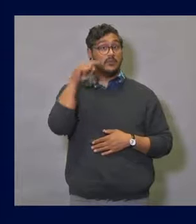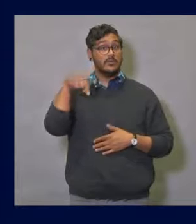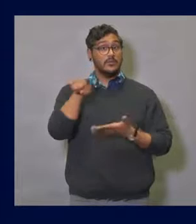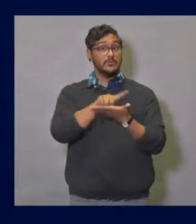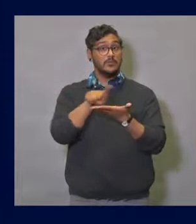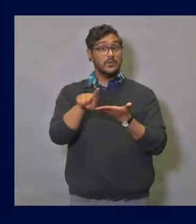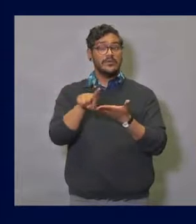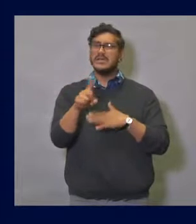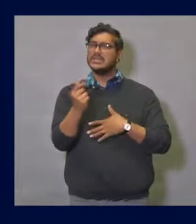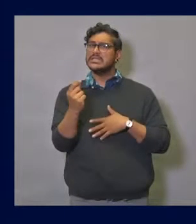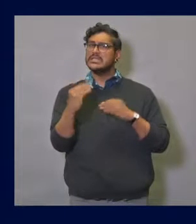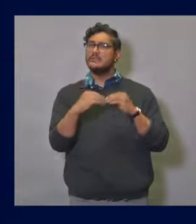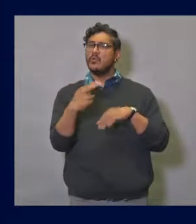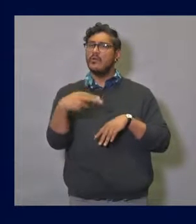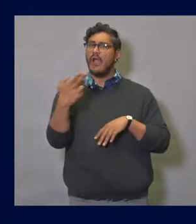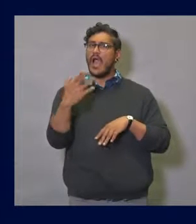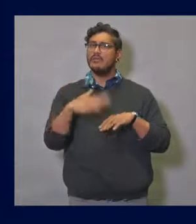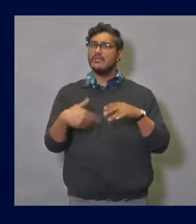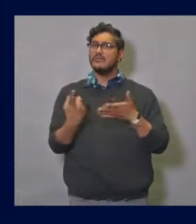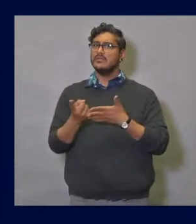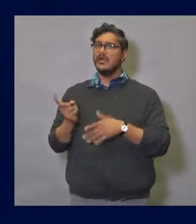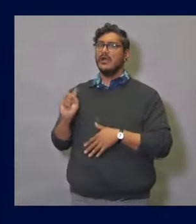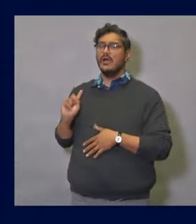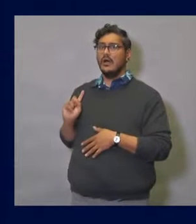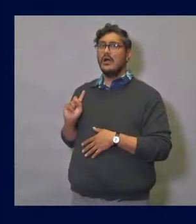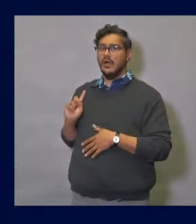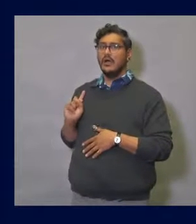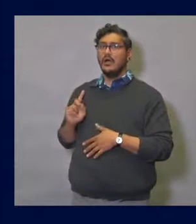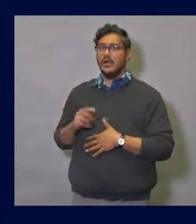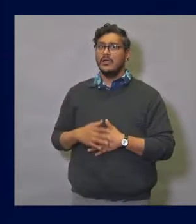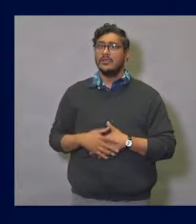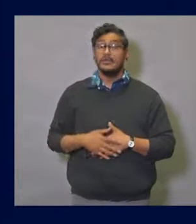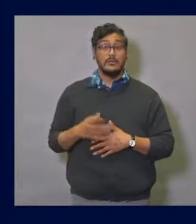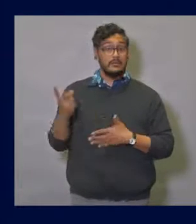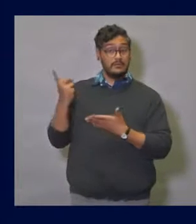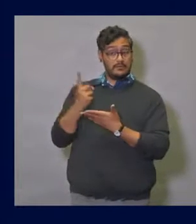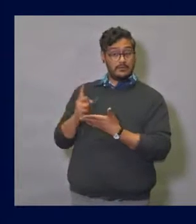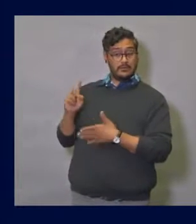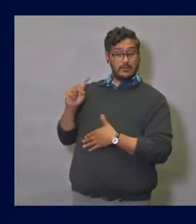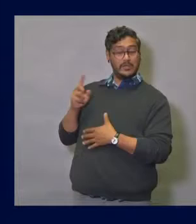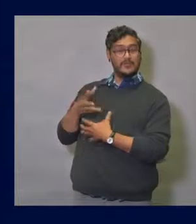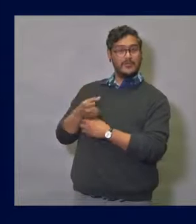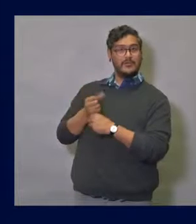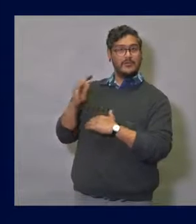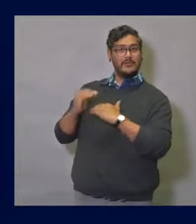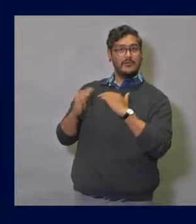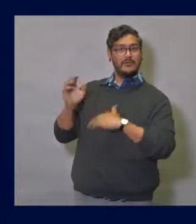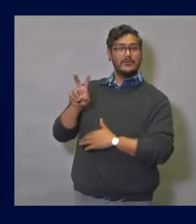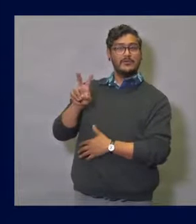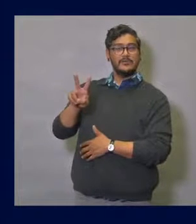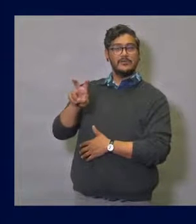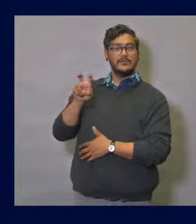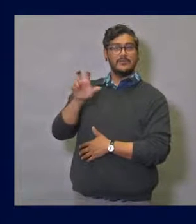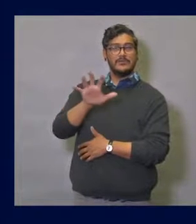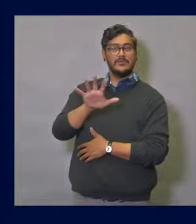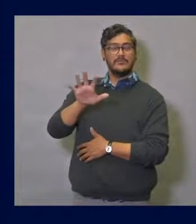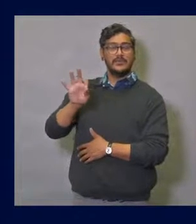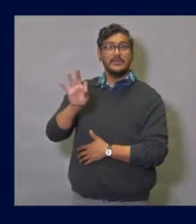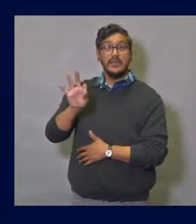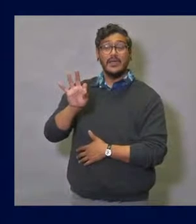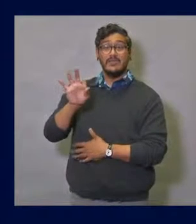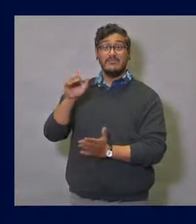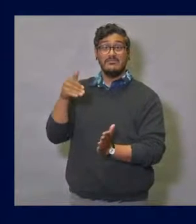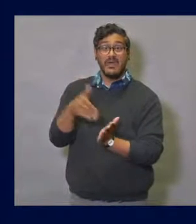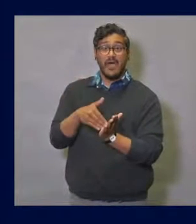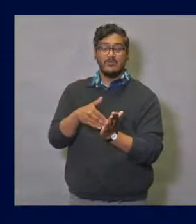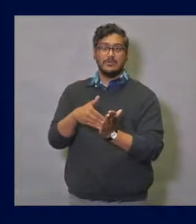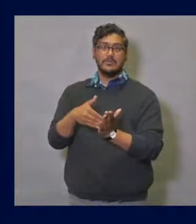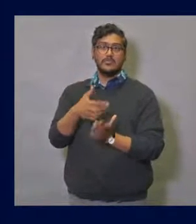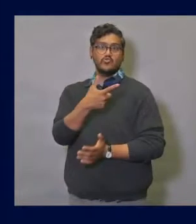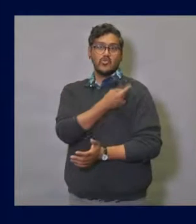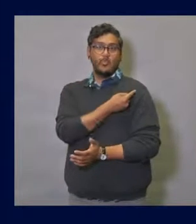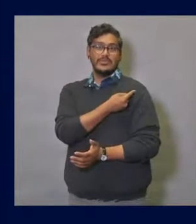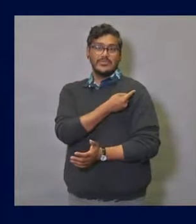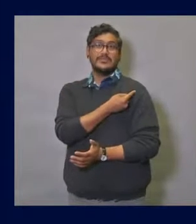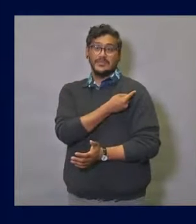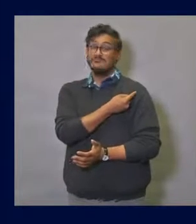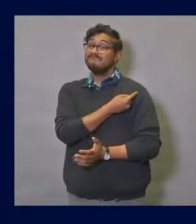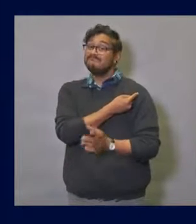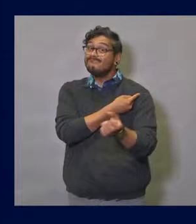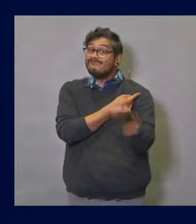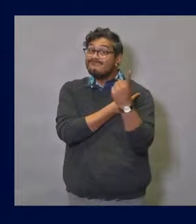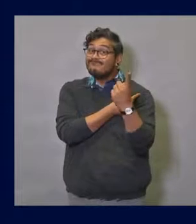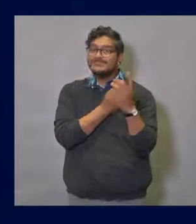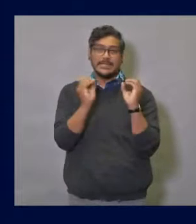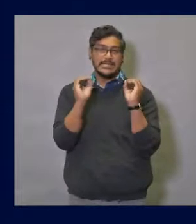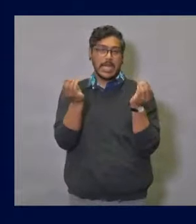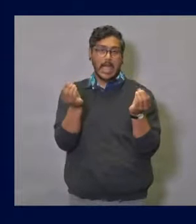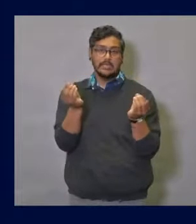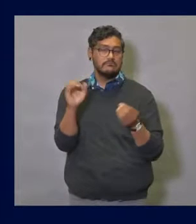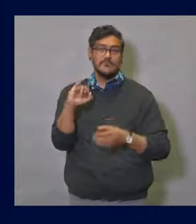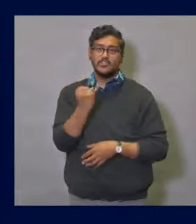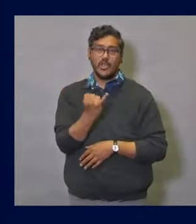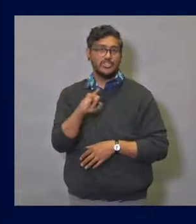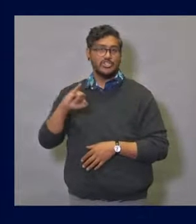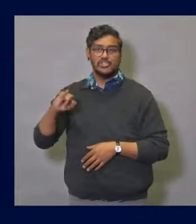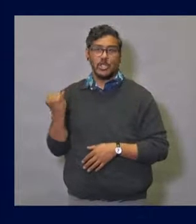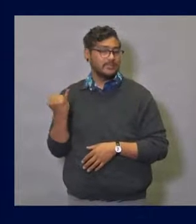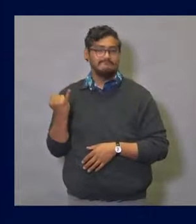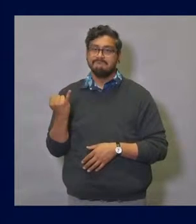TODOS LOS CENTROS DE VACUNACIÓN.